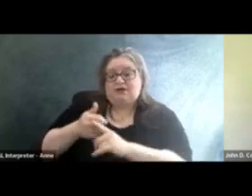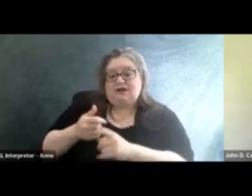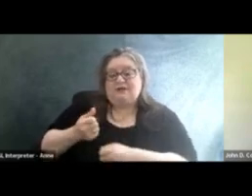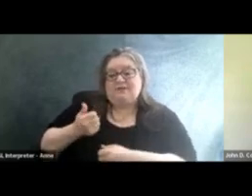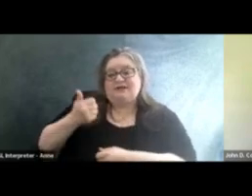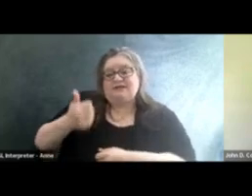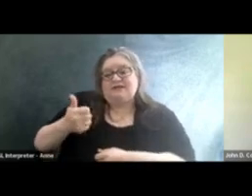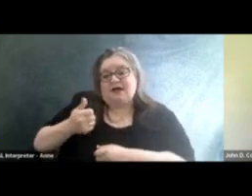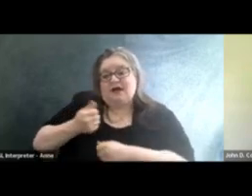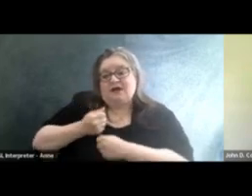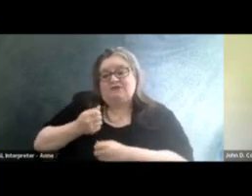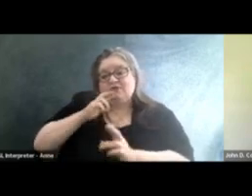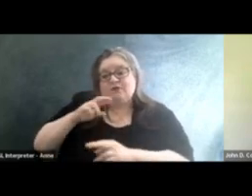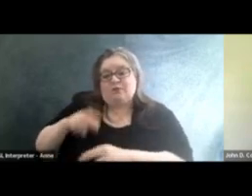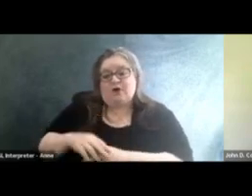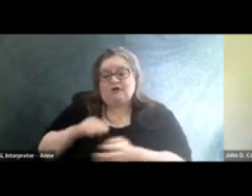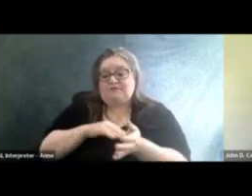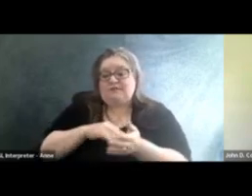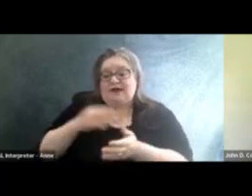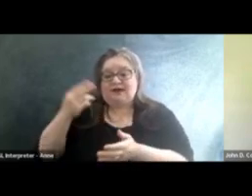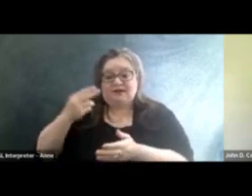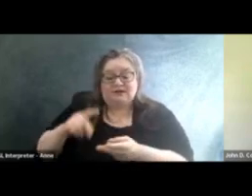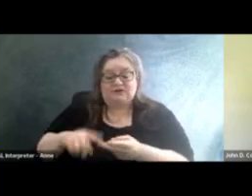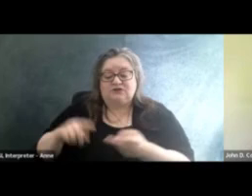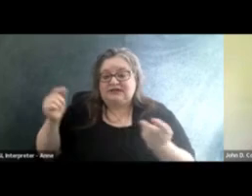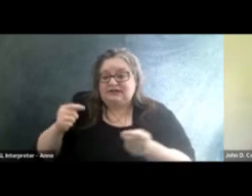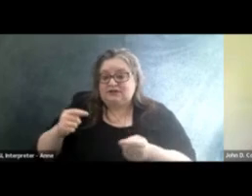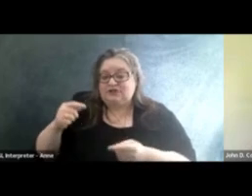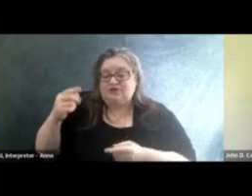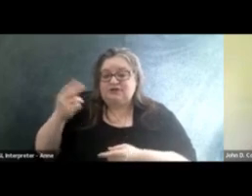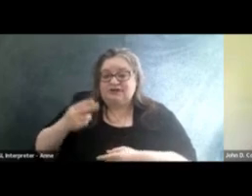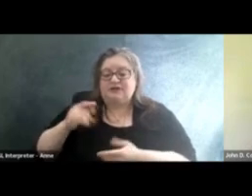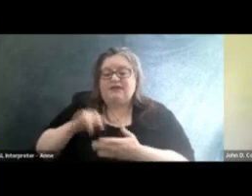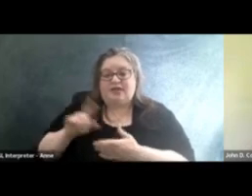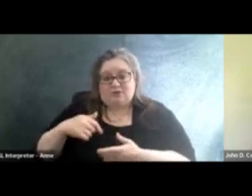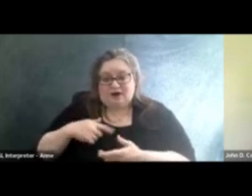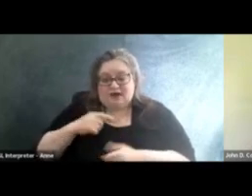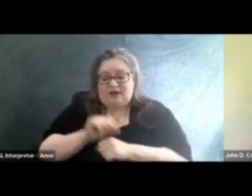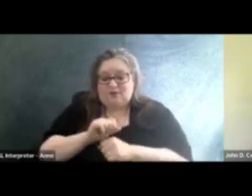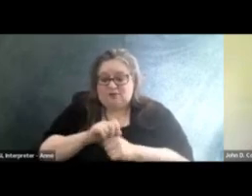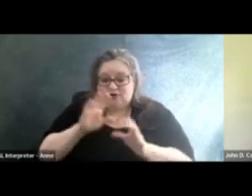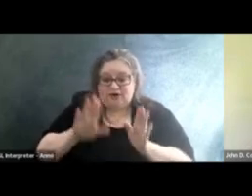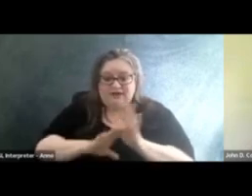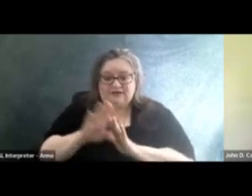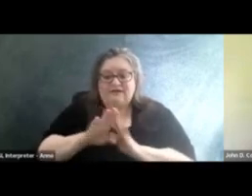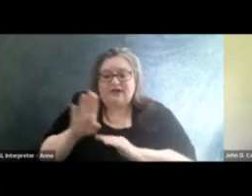just their medical history, medical and injury history. That's where I've spent a lot of time in development of a method